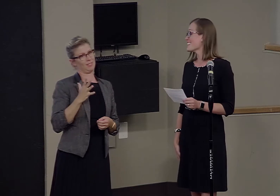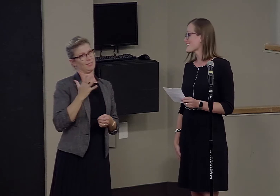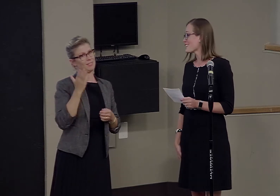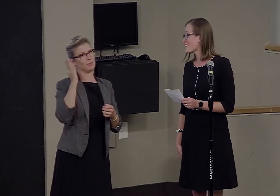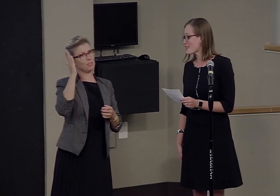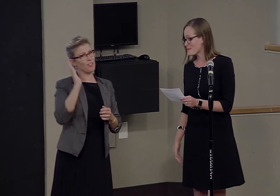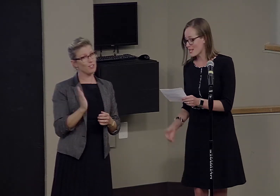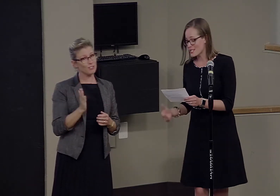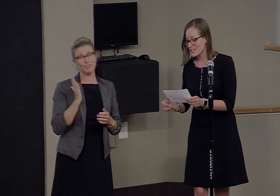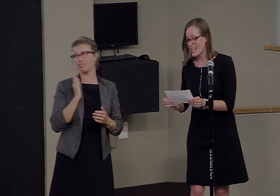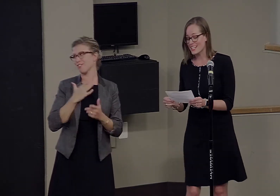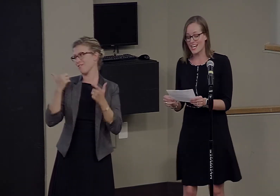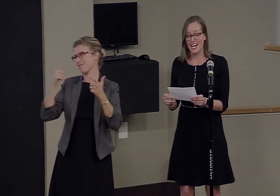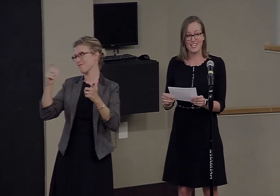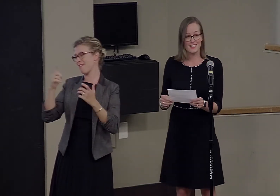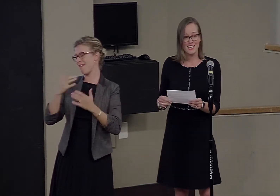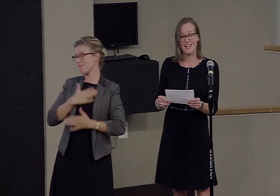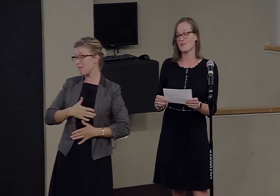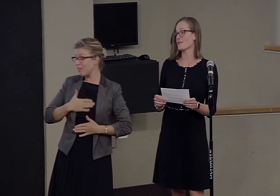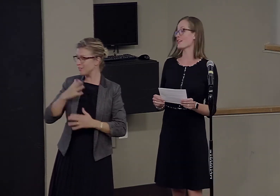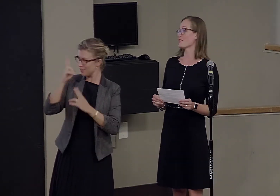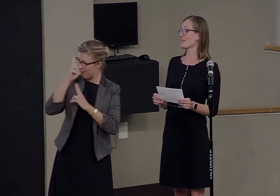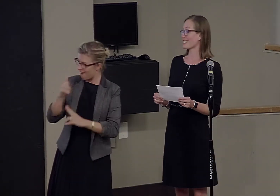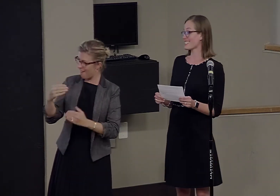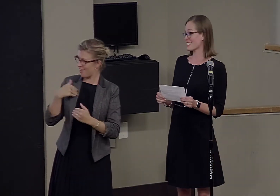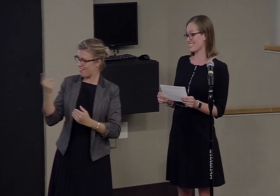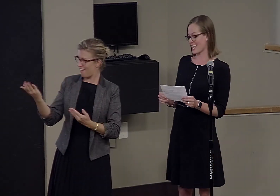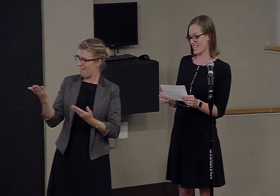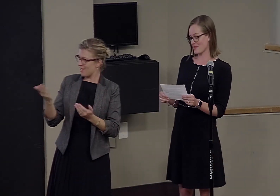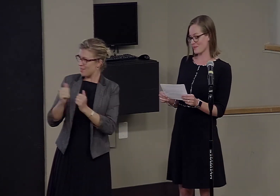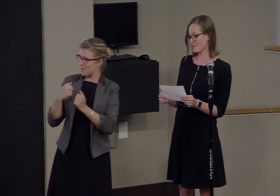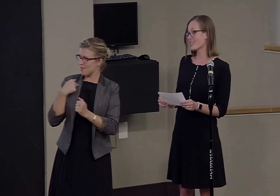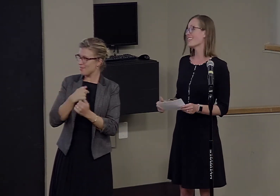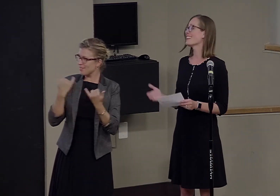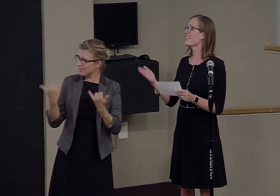It is our great pleasure and honor to have you here with us today.